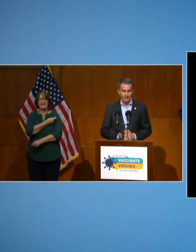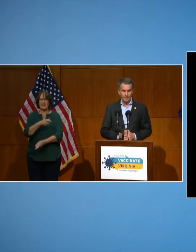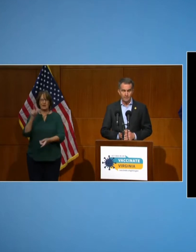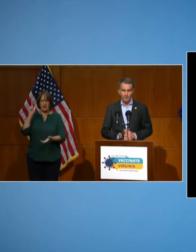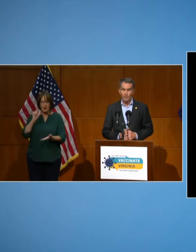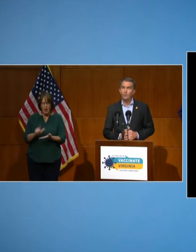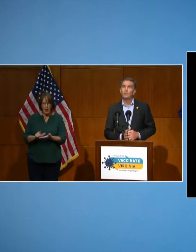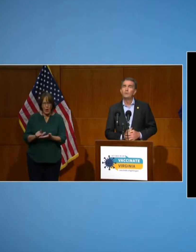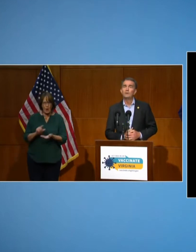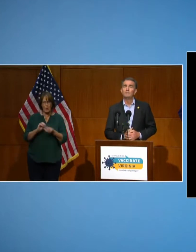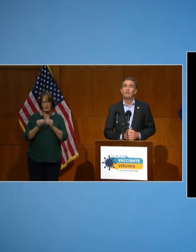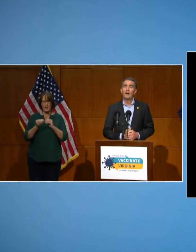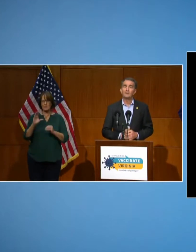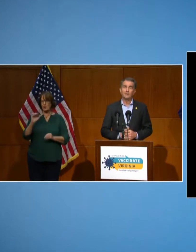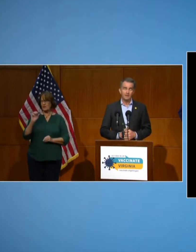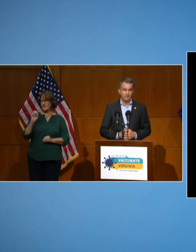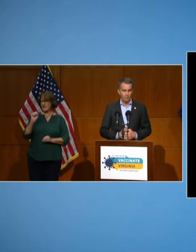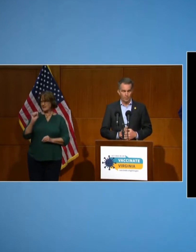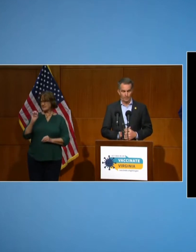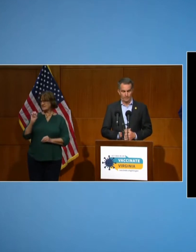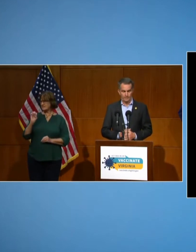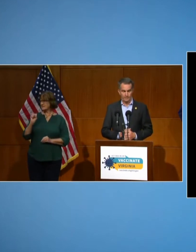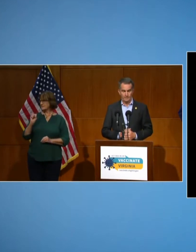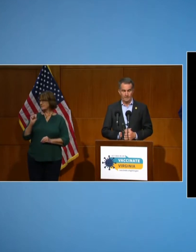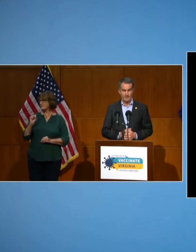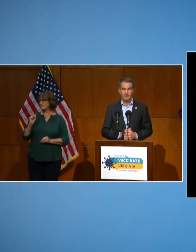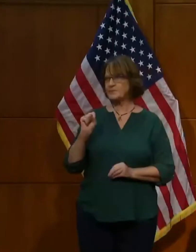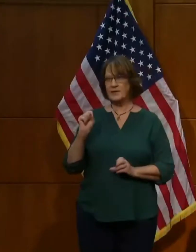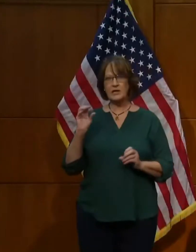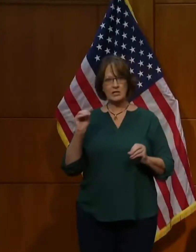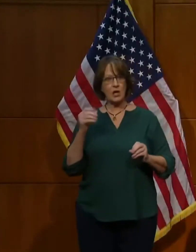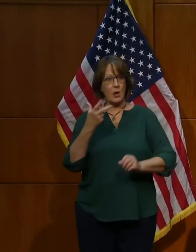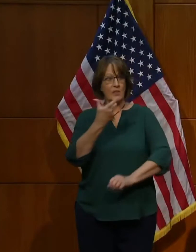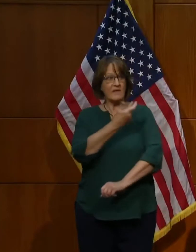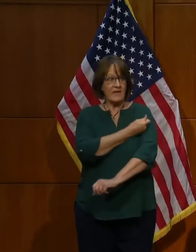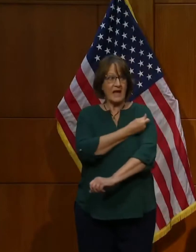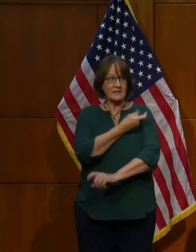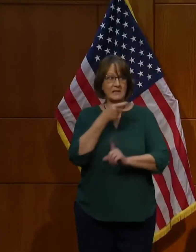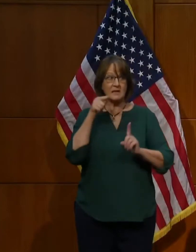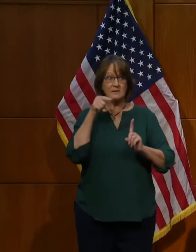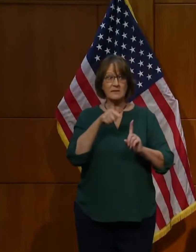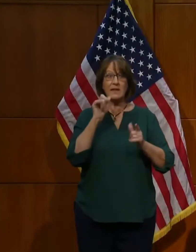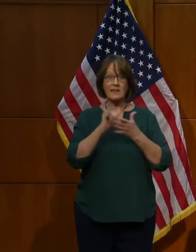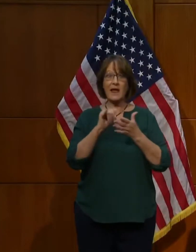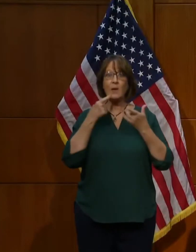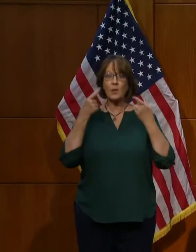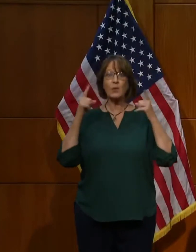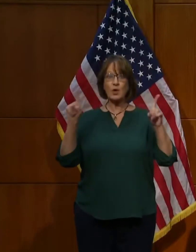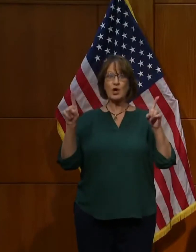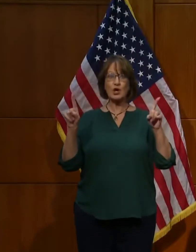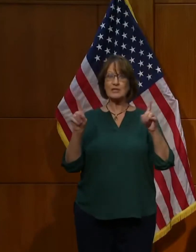So vaccination works. It is that simple. Even though Delta is more contagious,